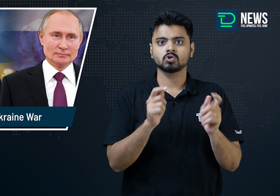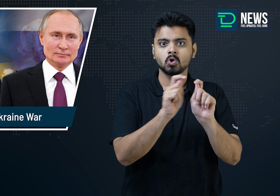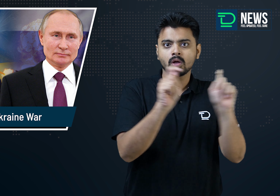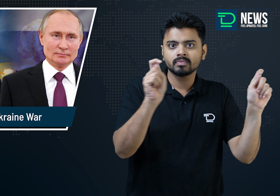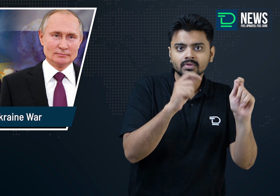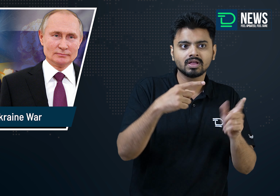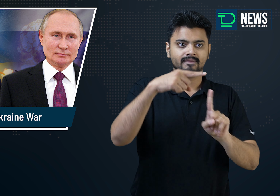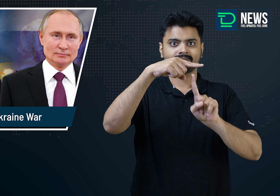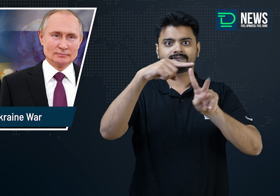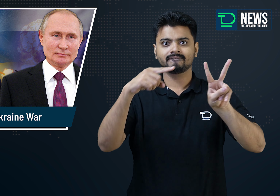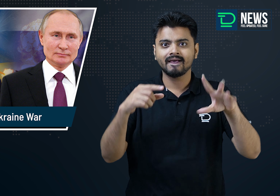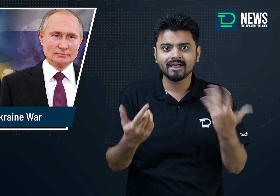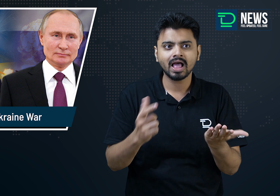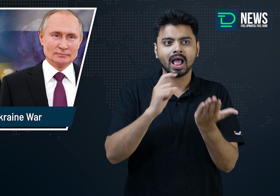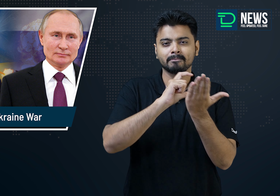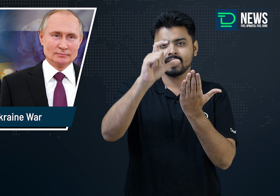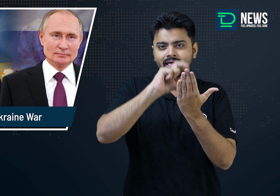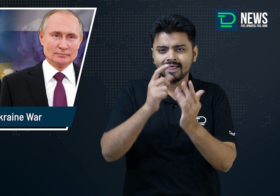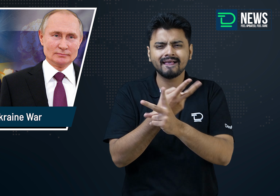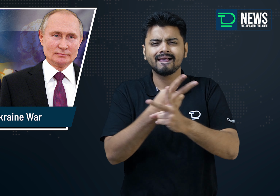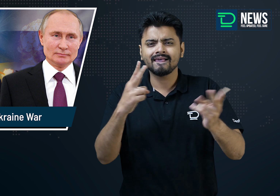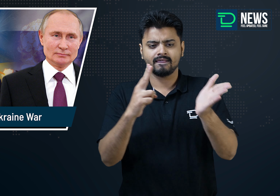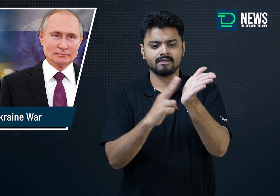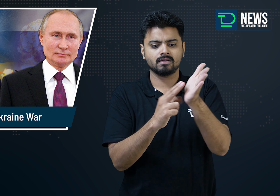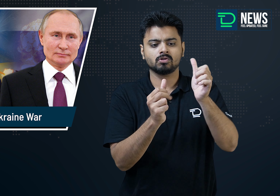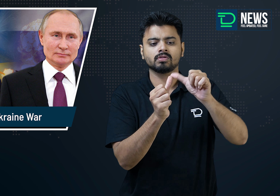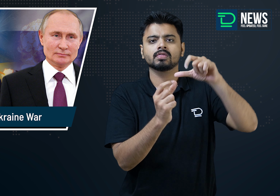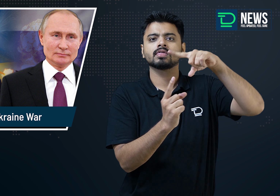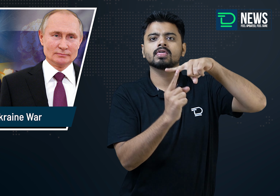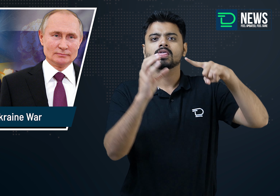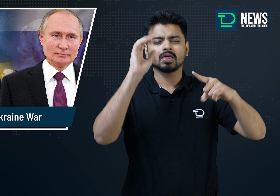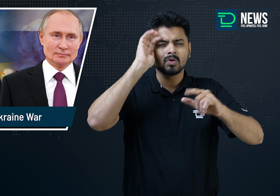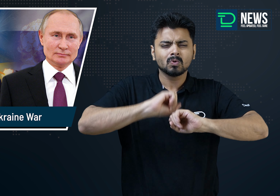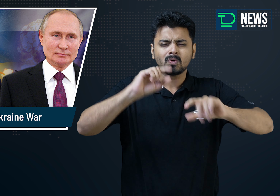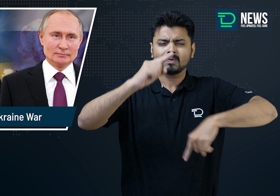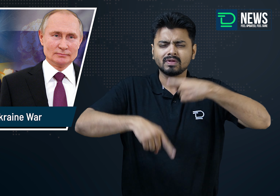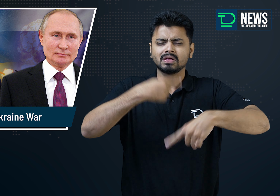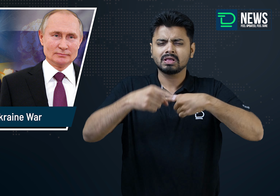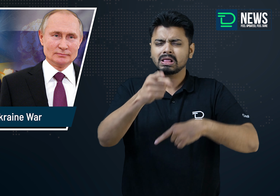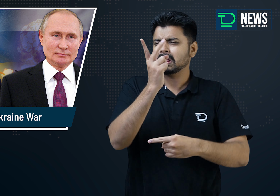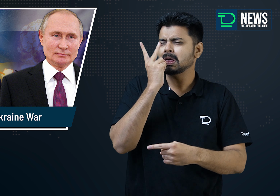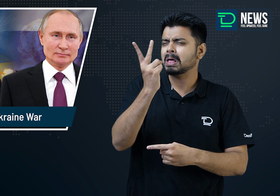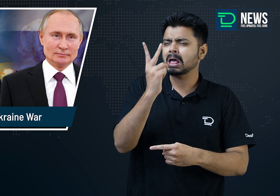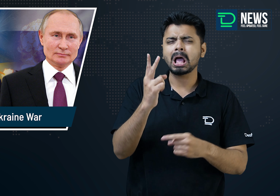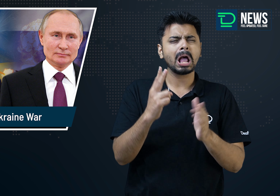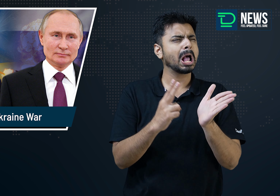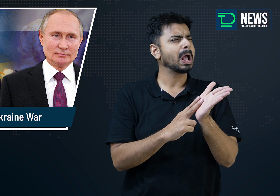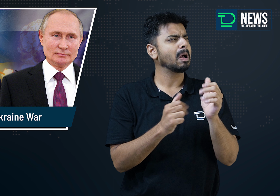NATO has been in the news a lot.